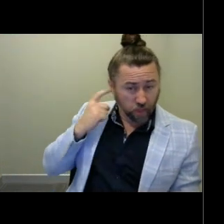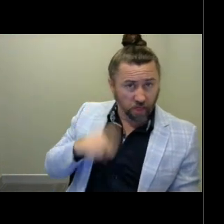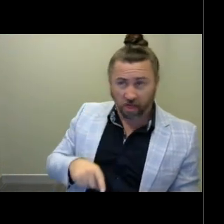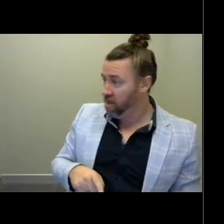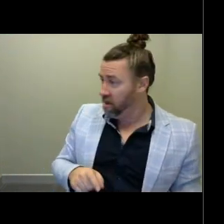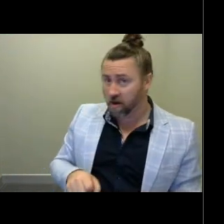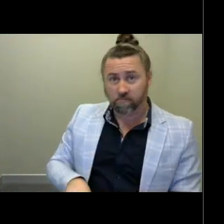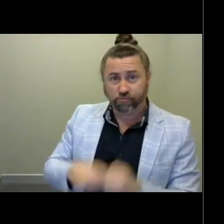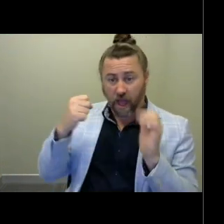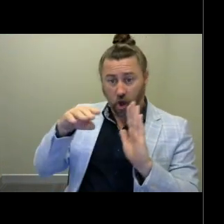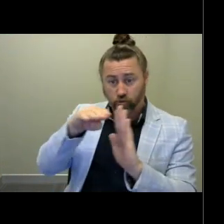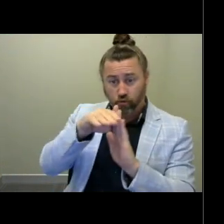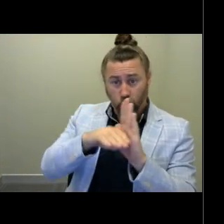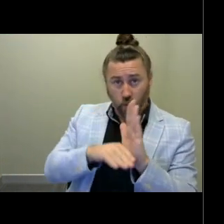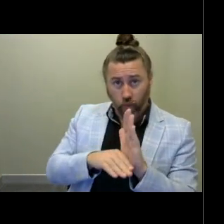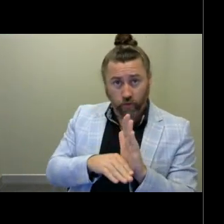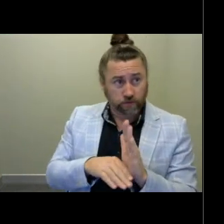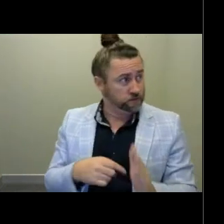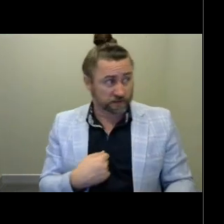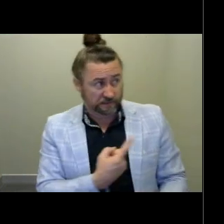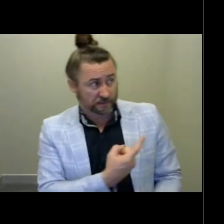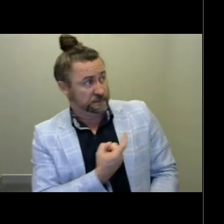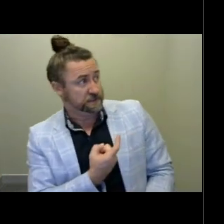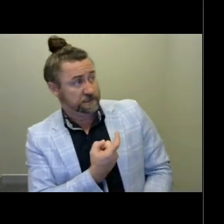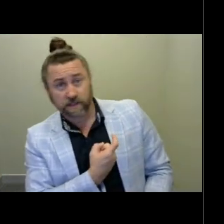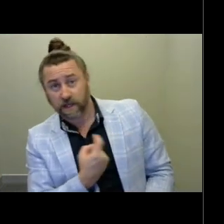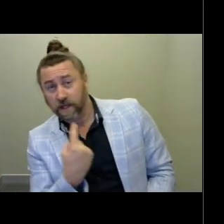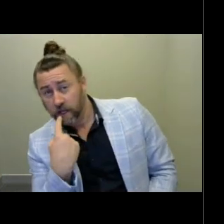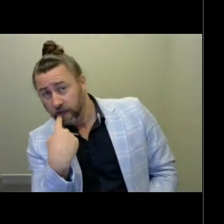the client to be bringing those breaches to the police.